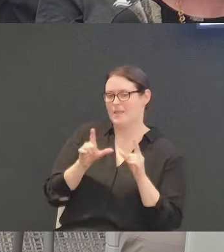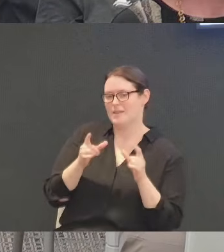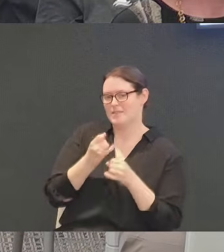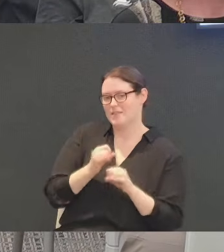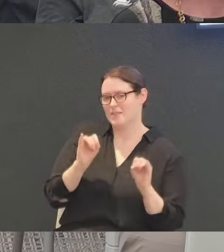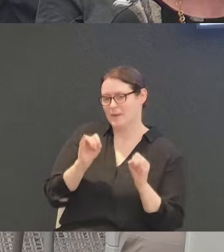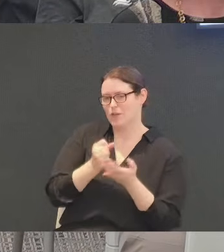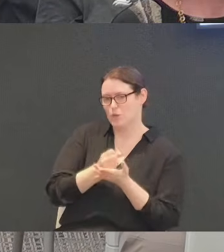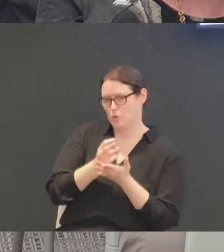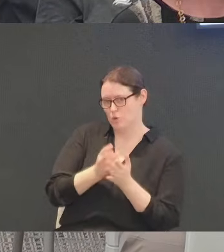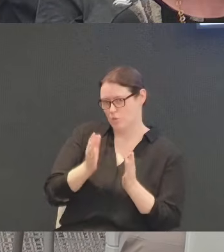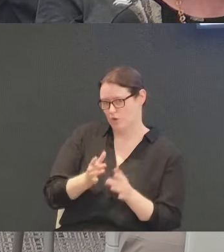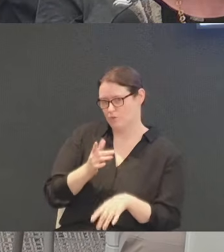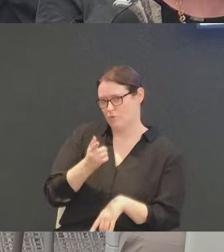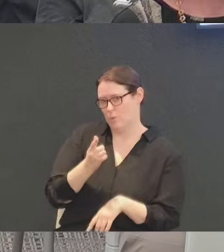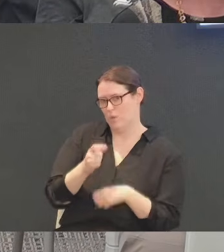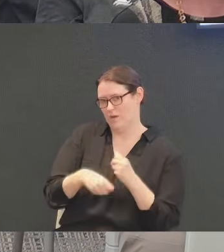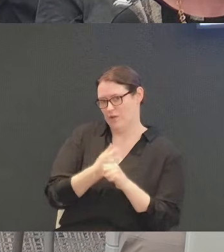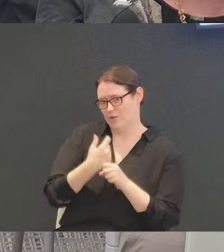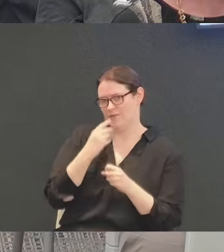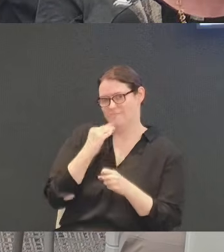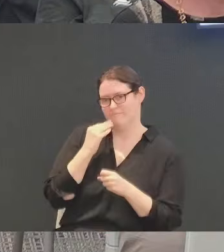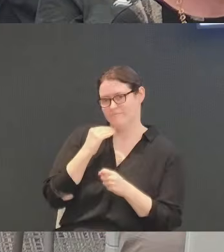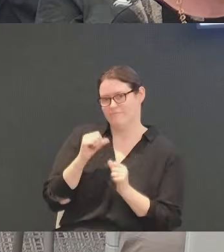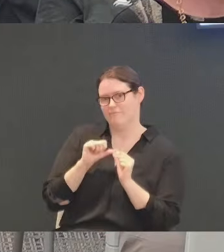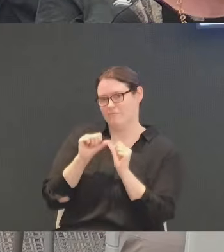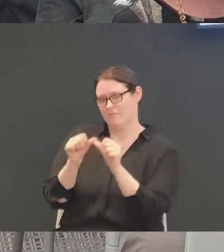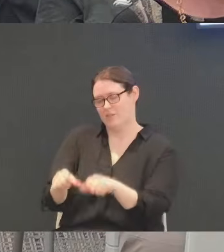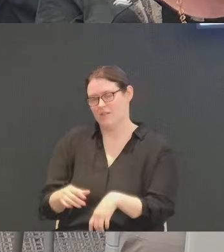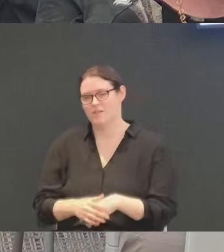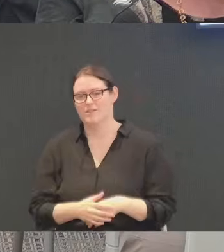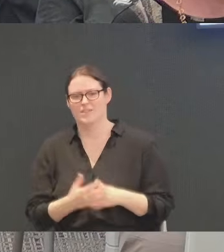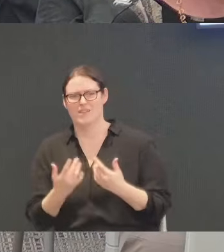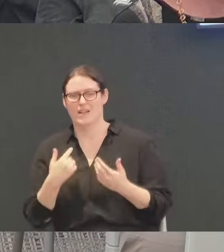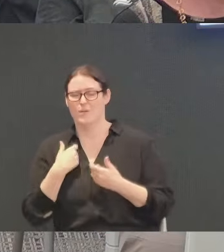experience. I'm here today to share with you the impact the levy funding has on the families that